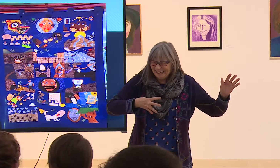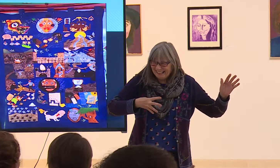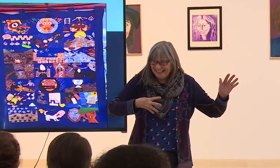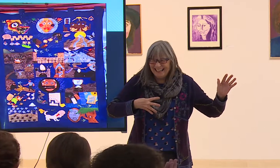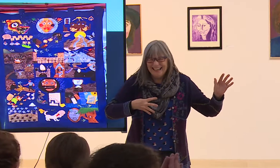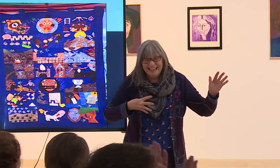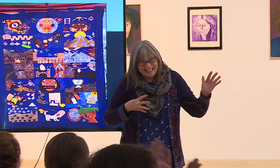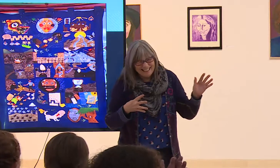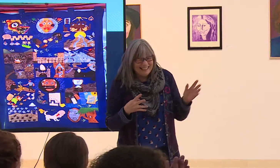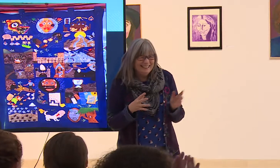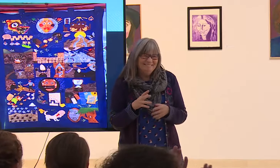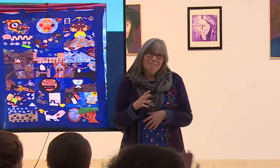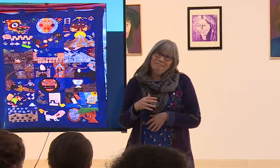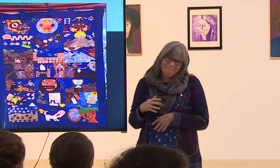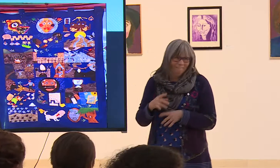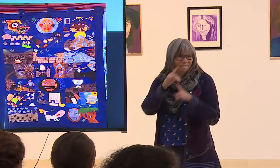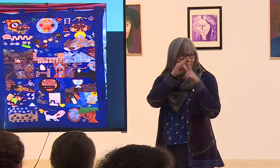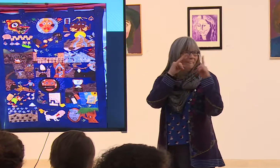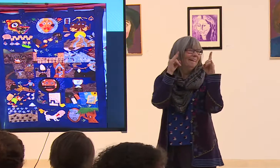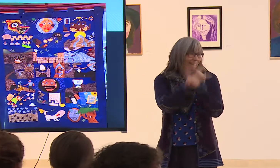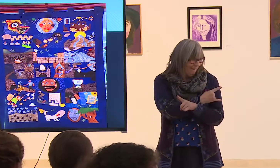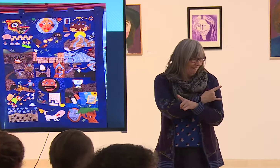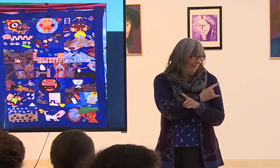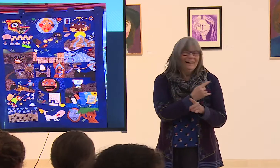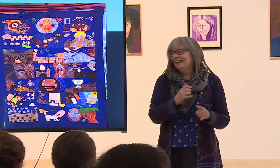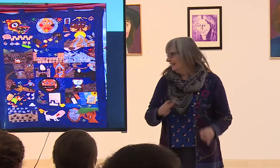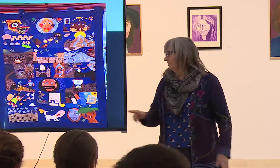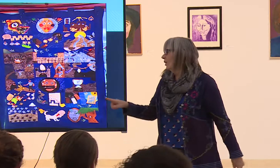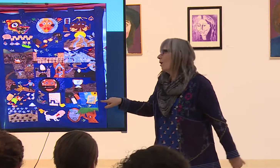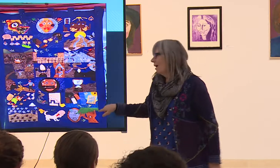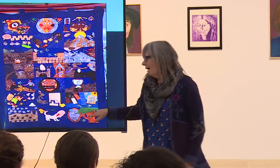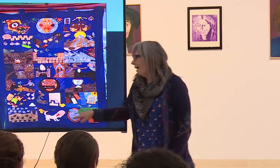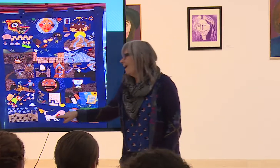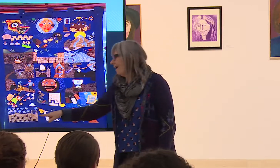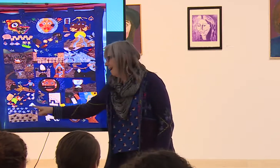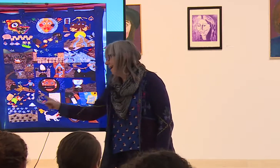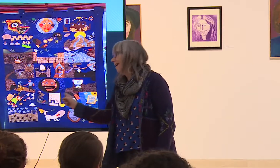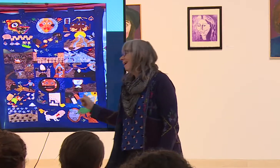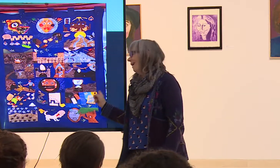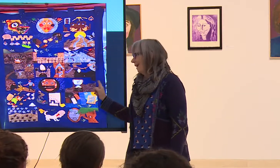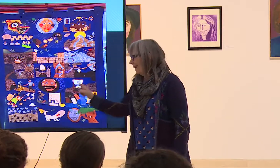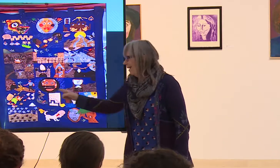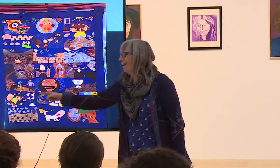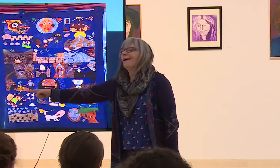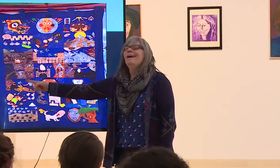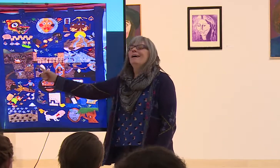has the Pavlovian response, that experiment. When you ring the bell, the dinner bell, the dog drools.